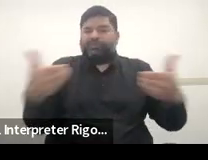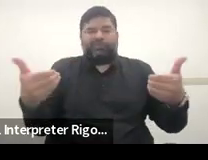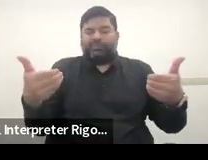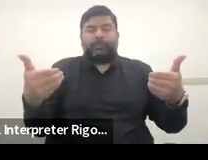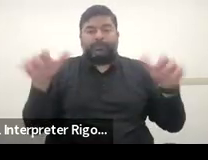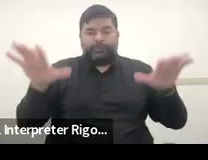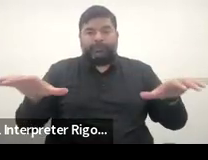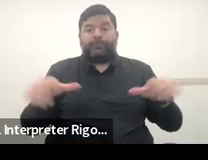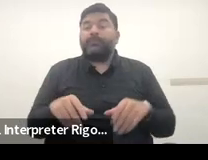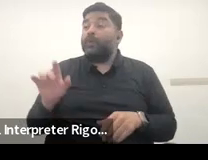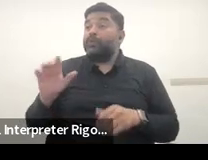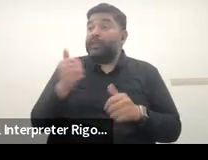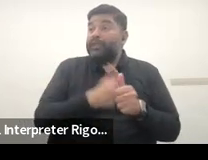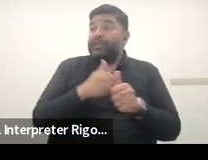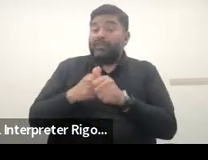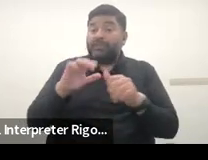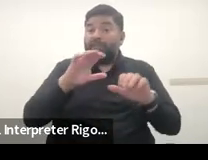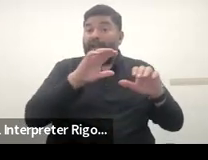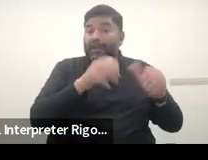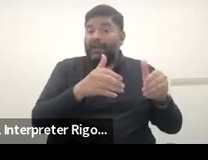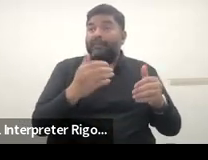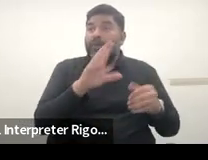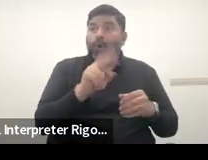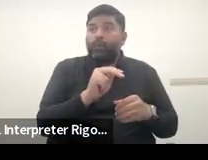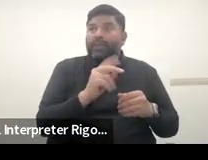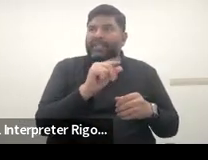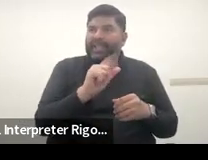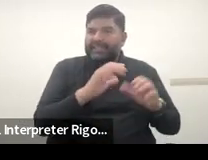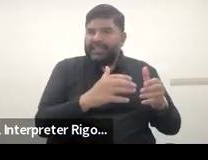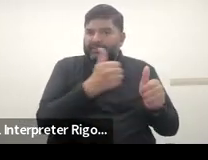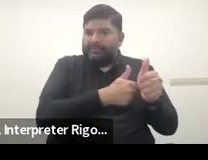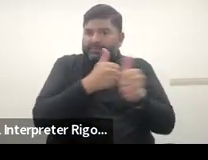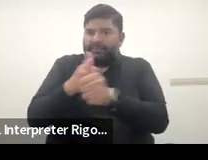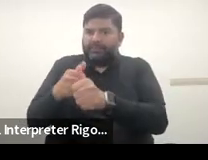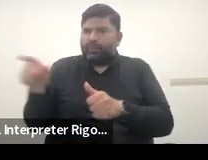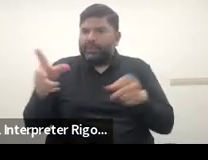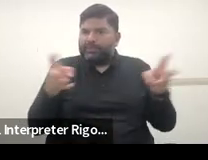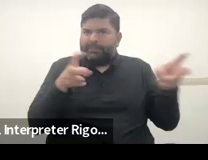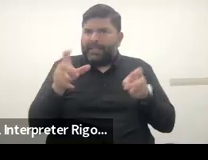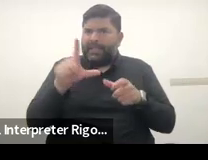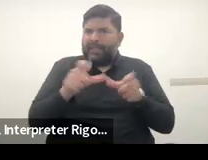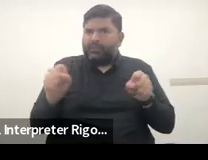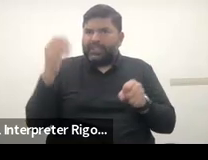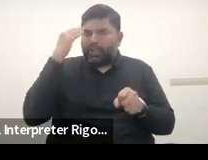that were already LEE: Yeah yeah we're taking linguistic knowledge that other people other experts